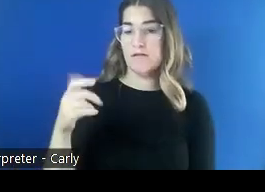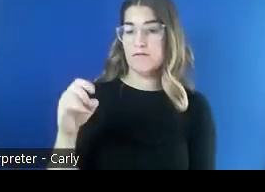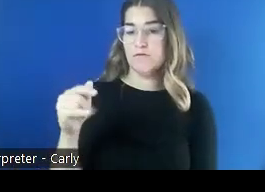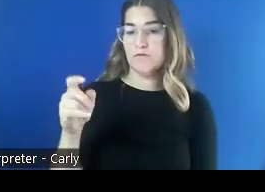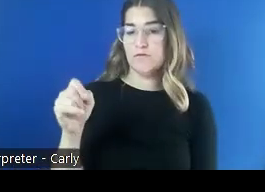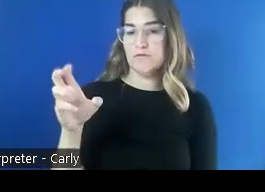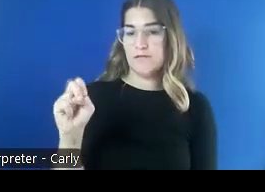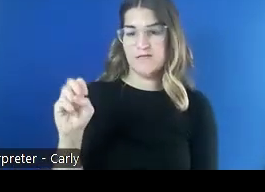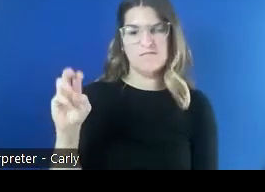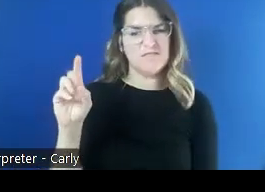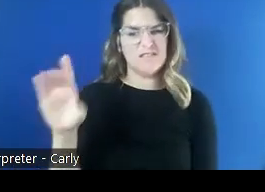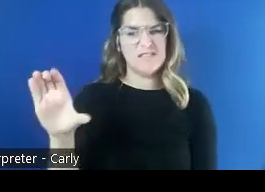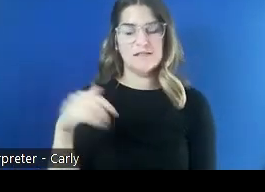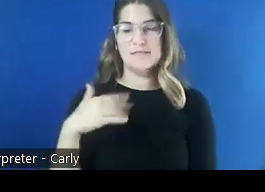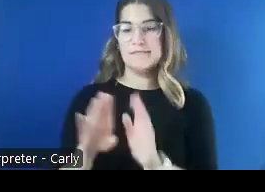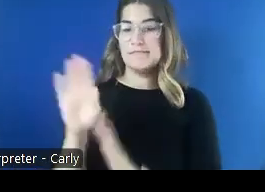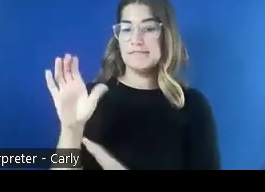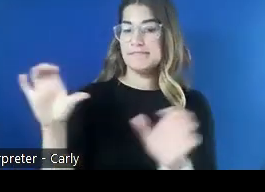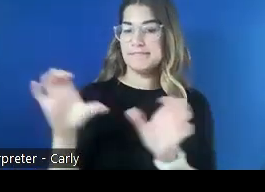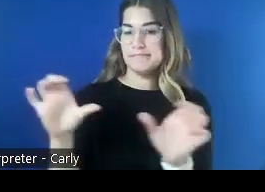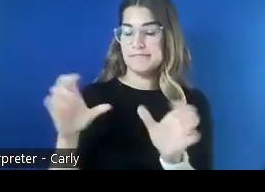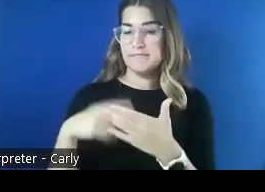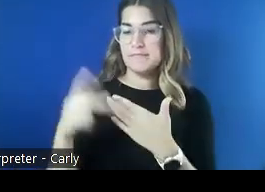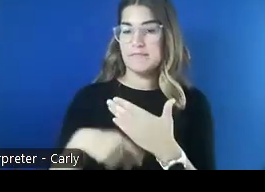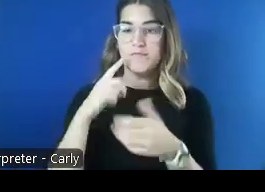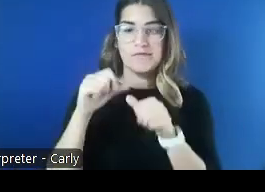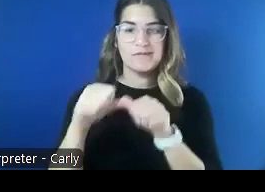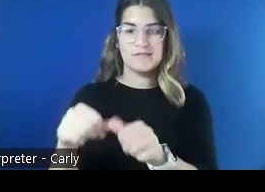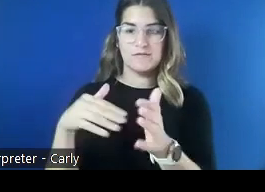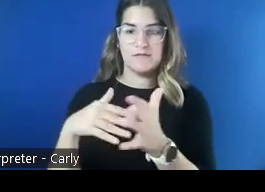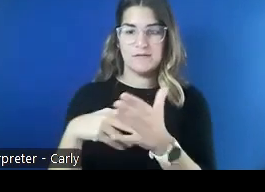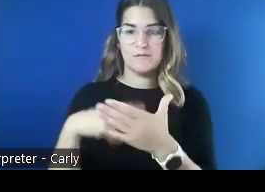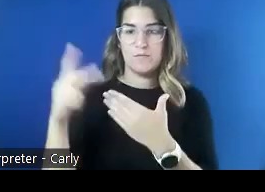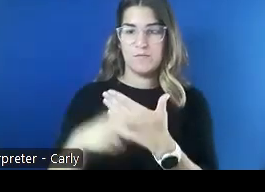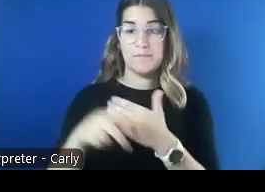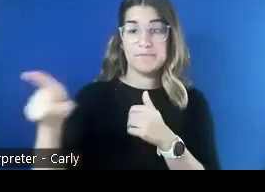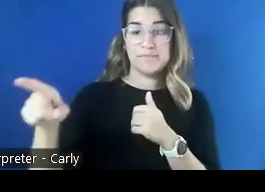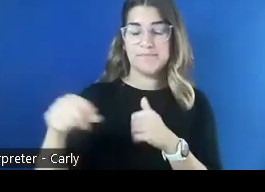program through their school of continuing studies and this certificate program is a way to build the